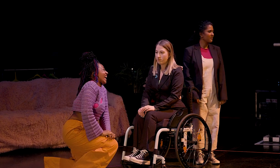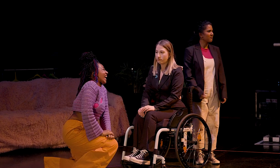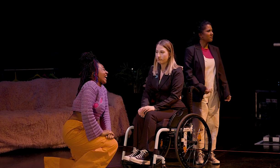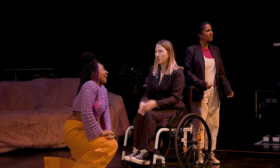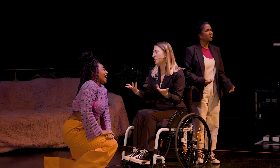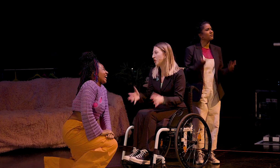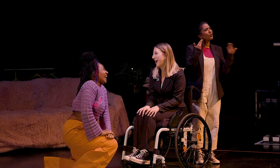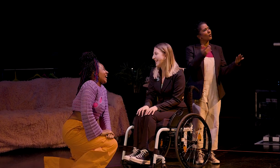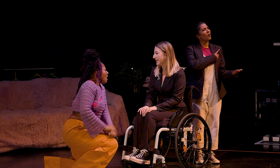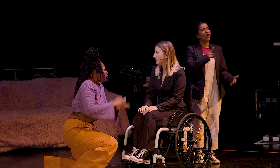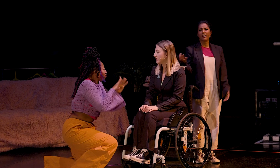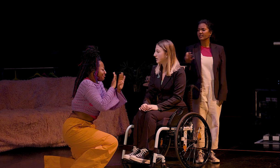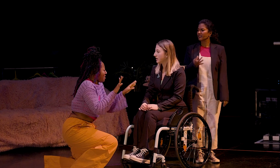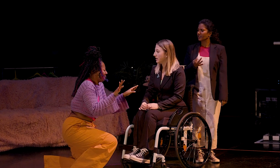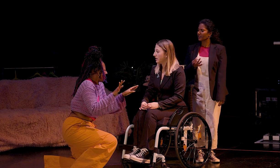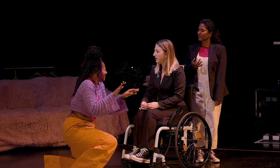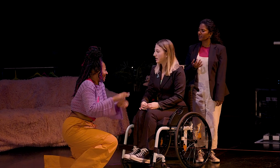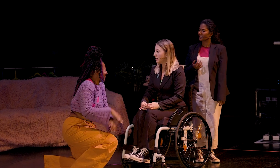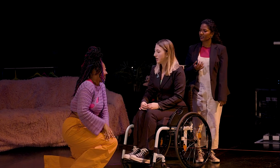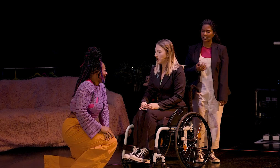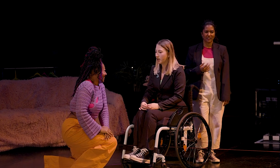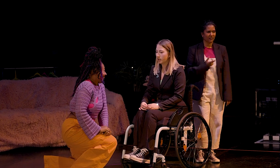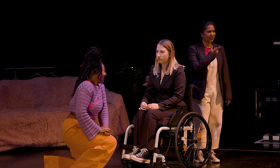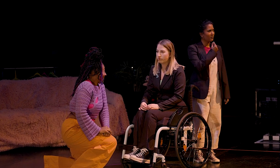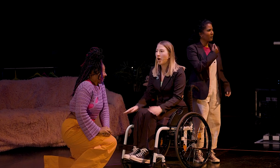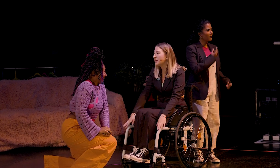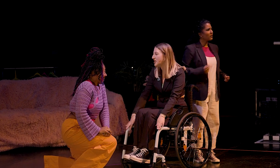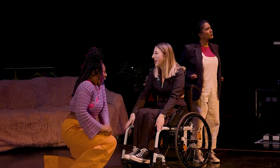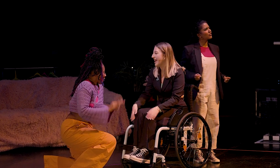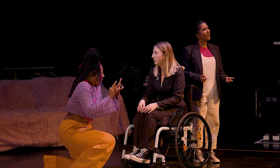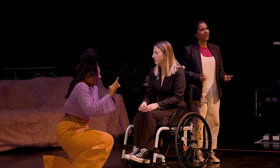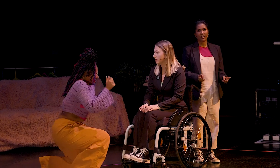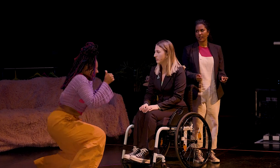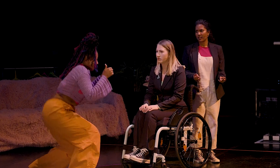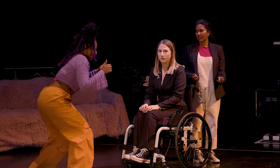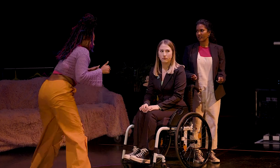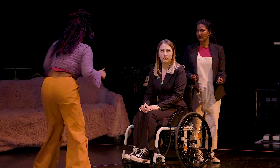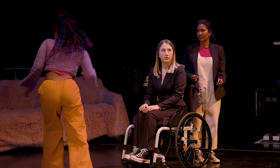Umm, not sure, why? - Oh, no reason. Probably me chair. - Good! Excellent stuff.